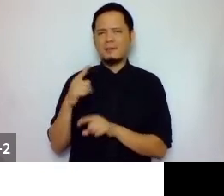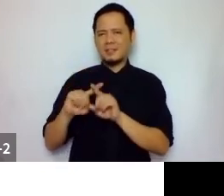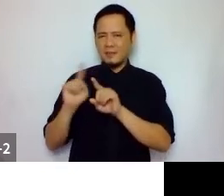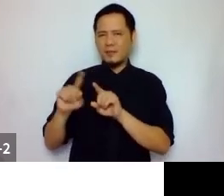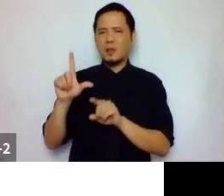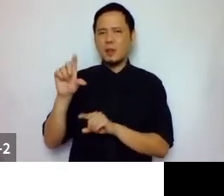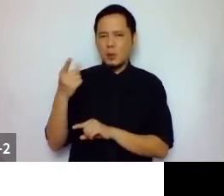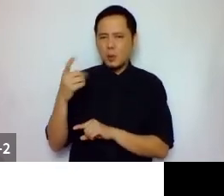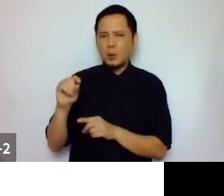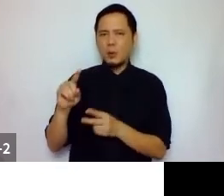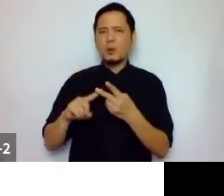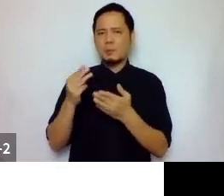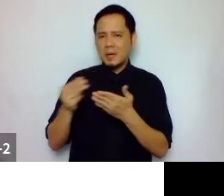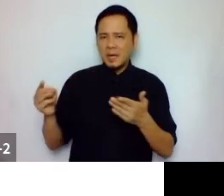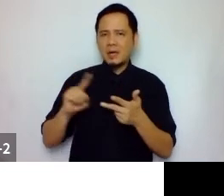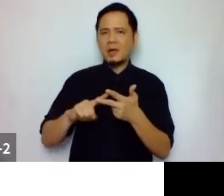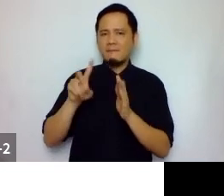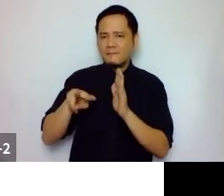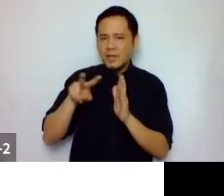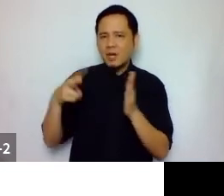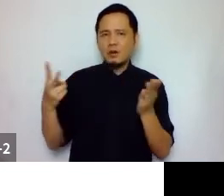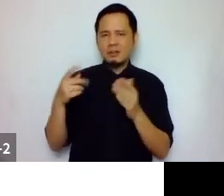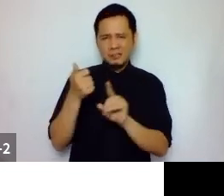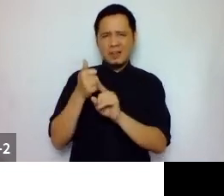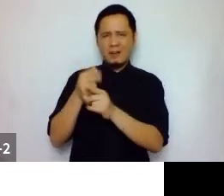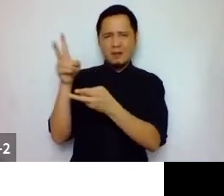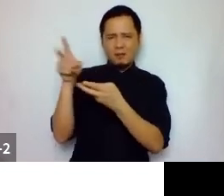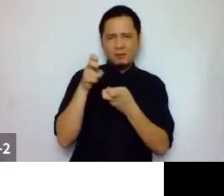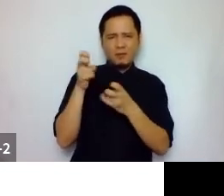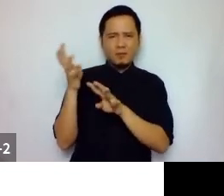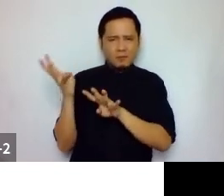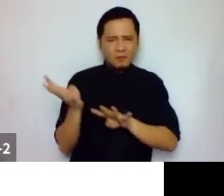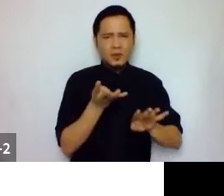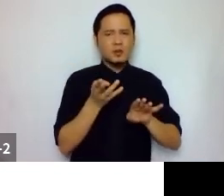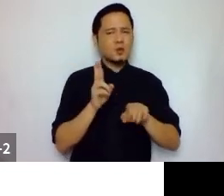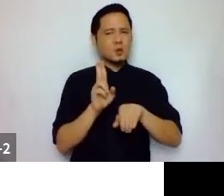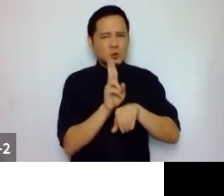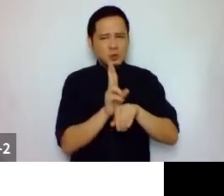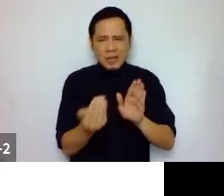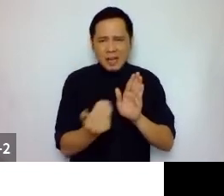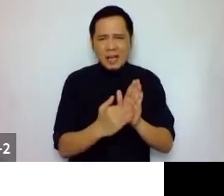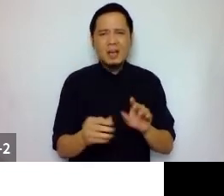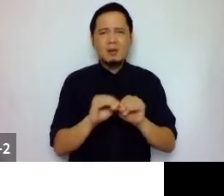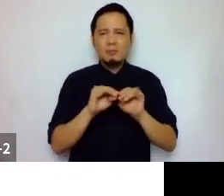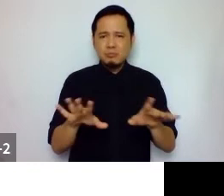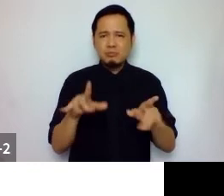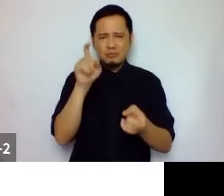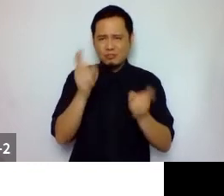You can put your own company logo. You can reuse it, repurpose the material any way you want.